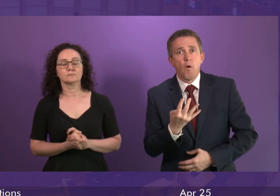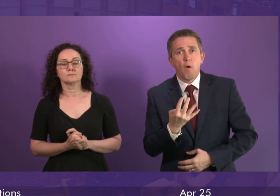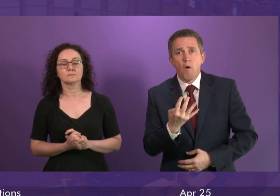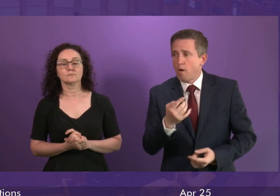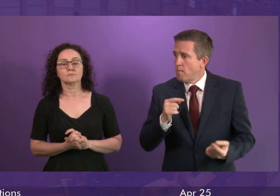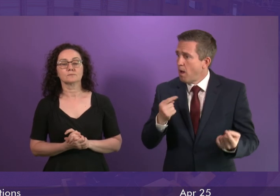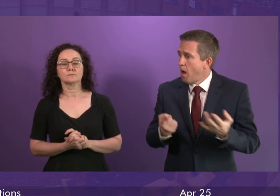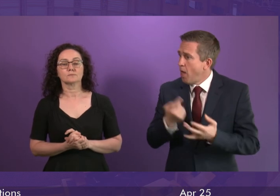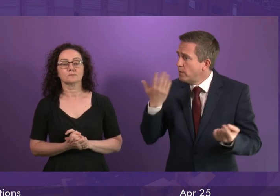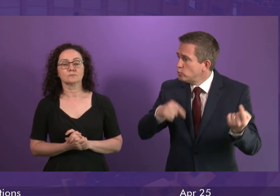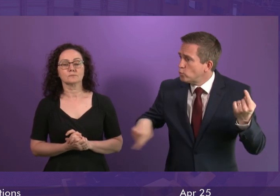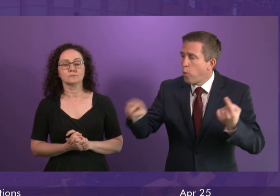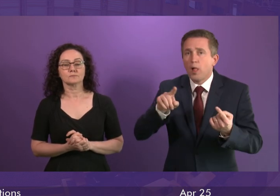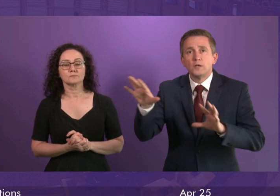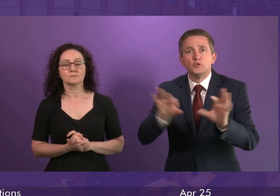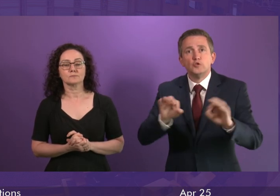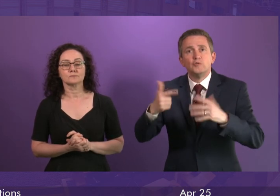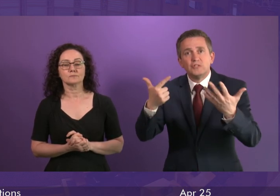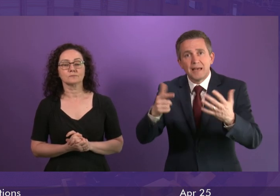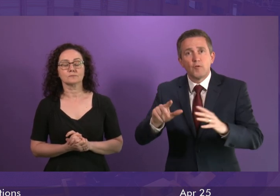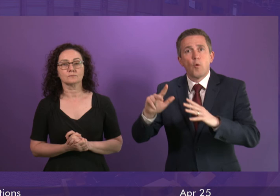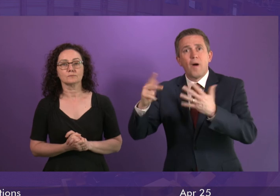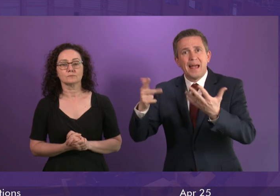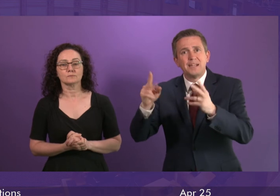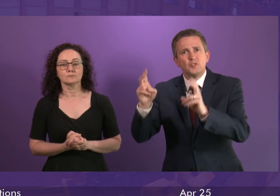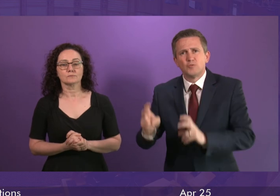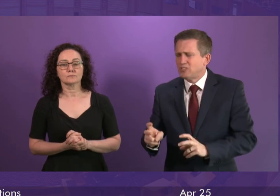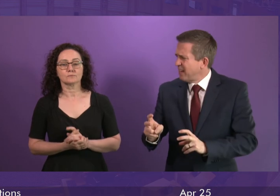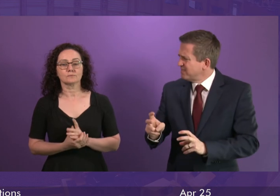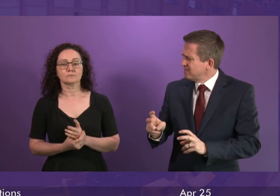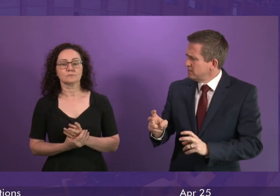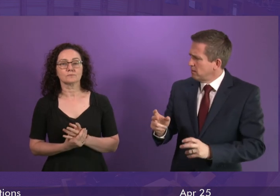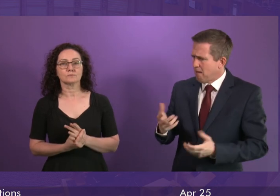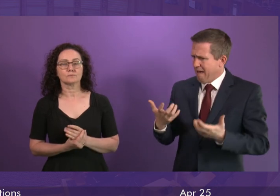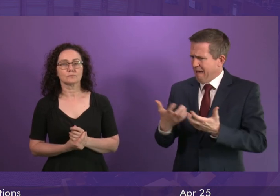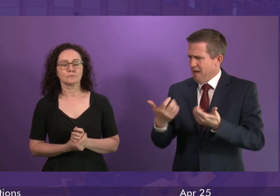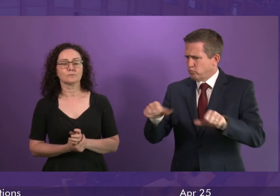schools receive a choice of seven or eight? Many parents feel that their youngsters are